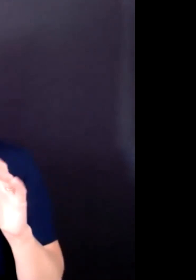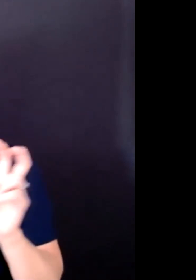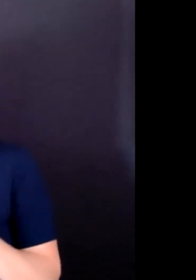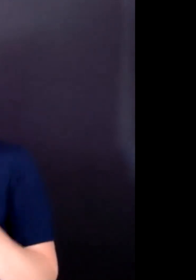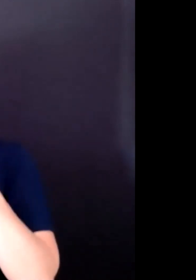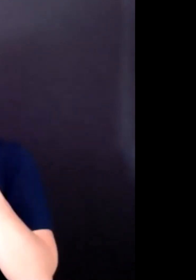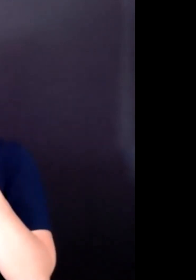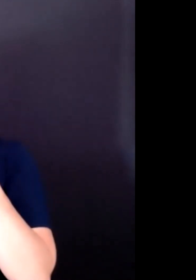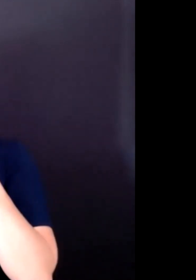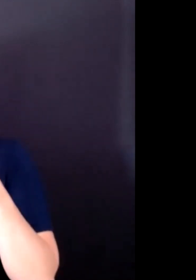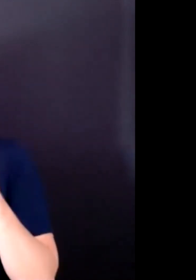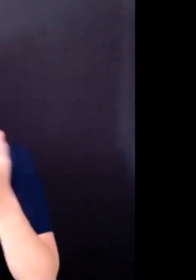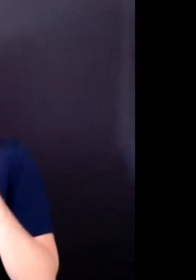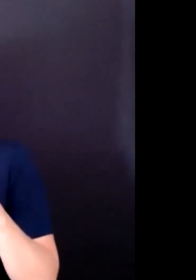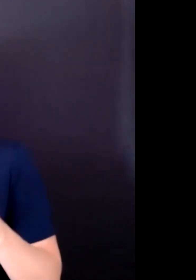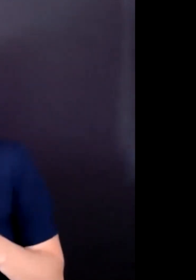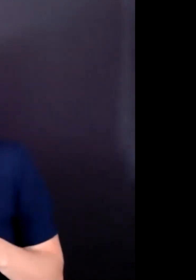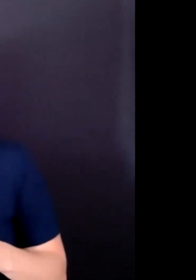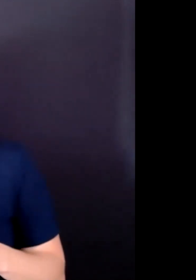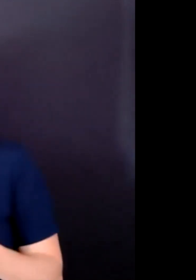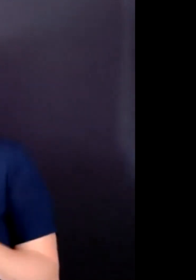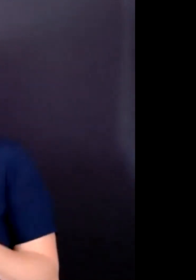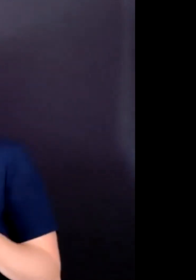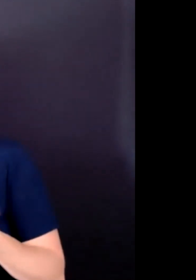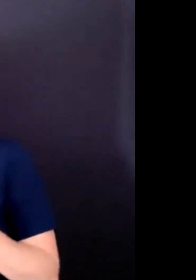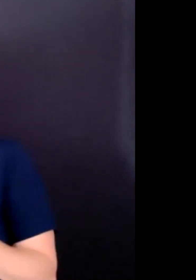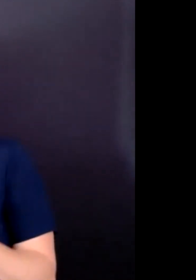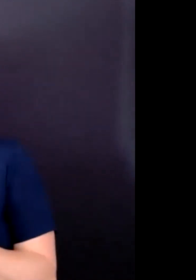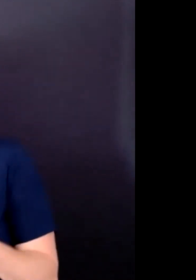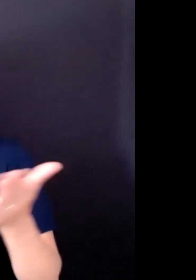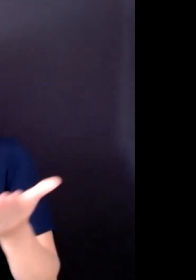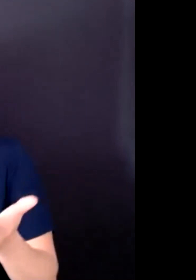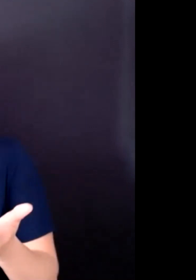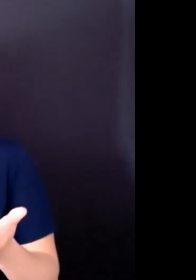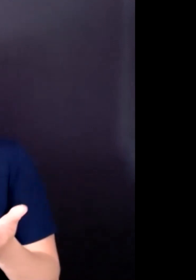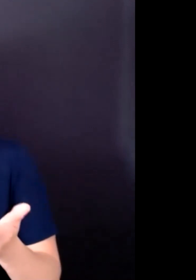in VR, and what their services can be, and just talk to someone